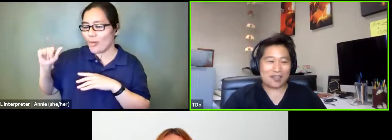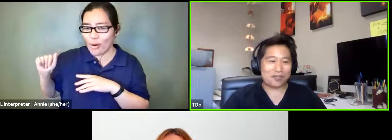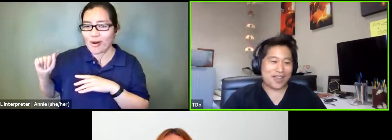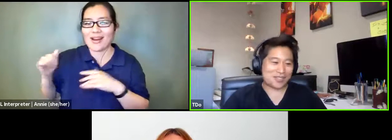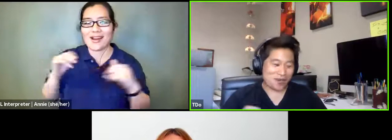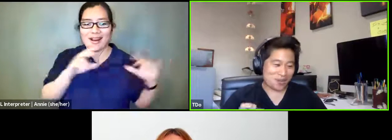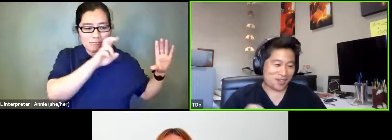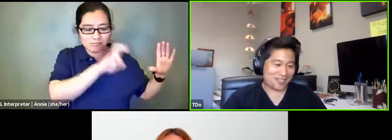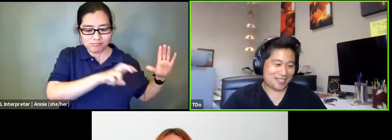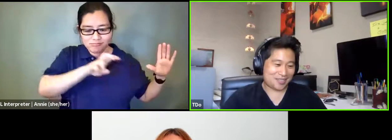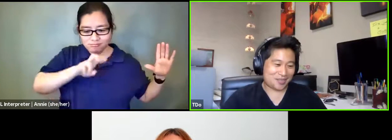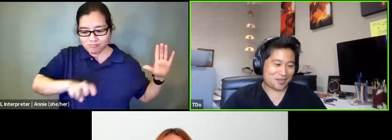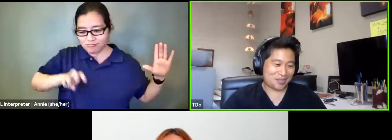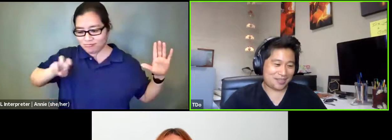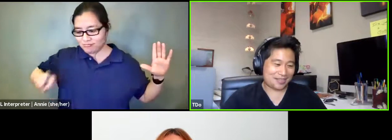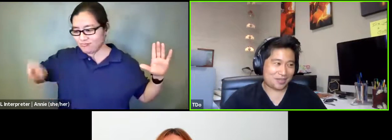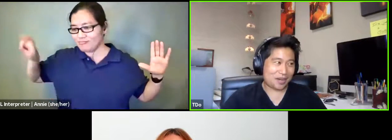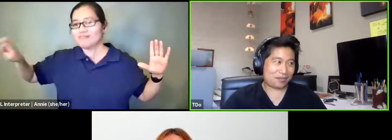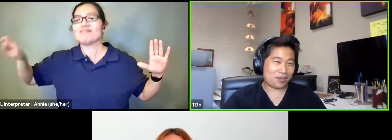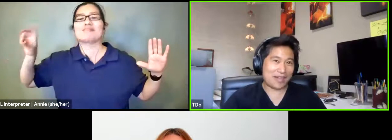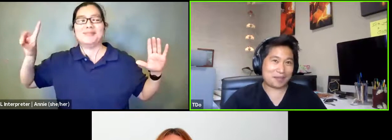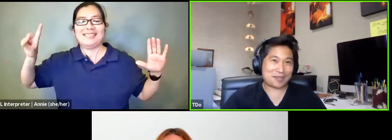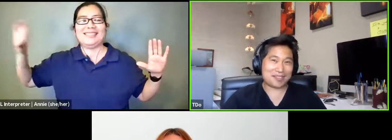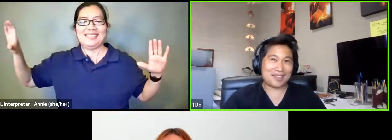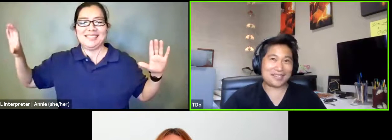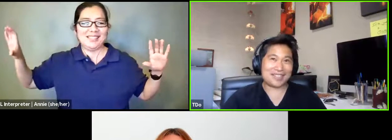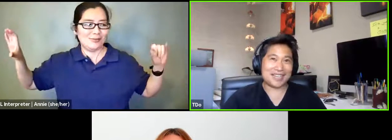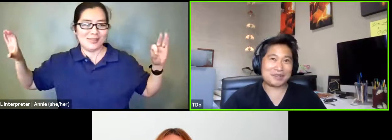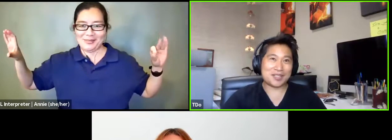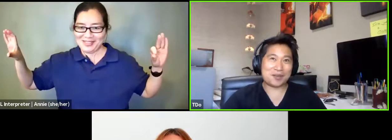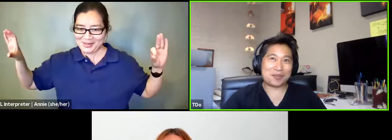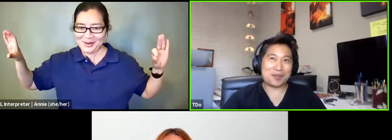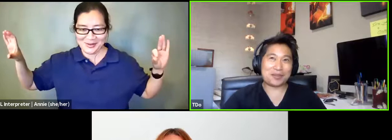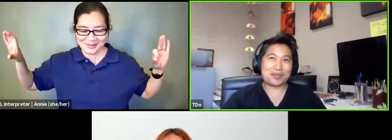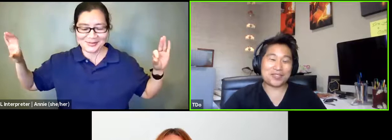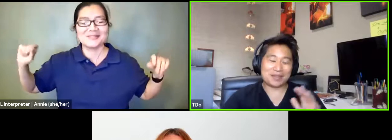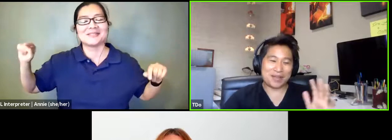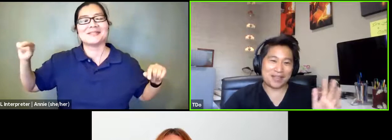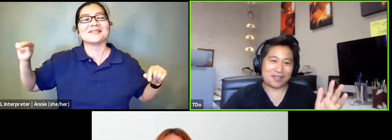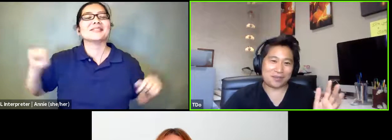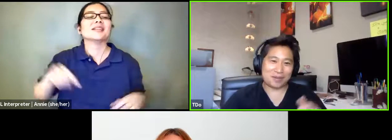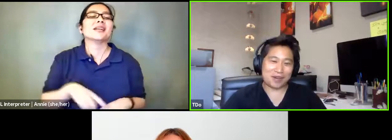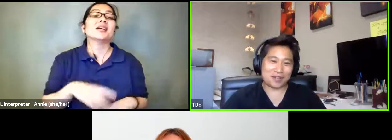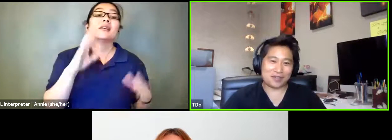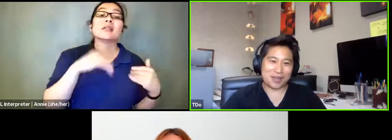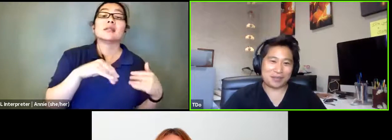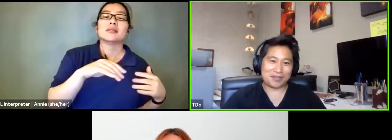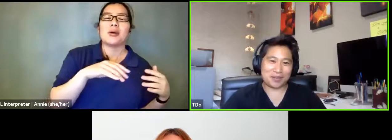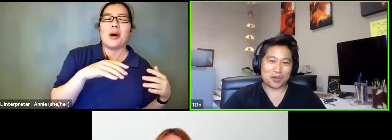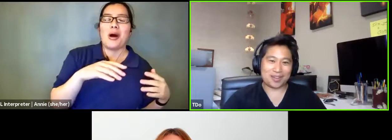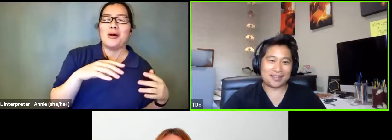I will fast forward to what I absolutely loved: we were visiting my partner's family in Florida.